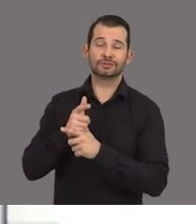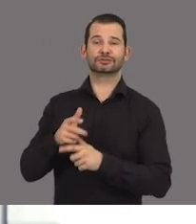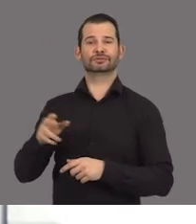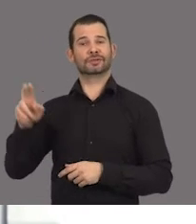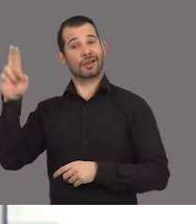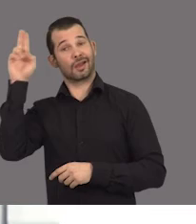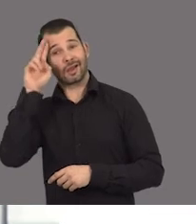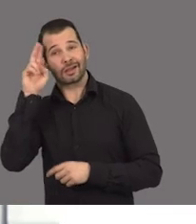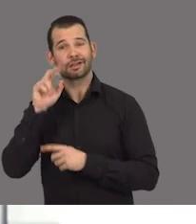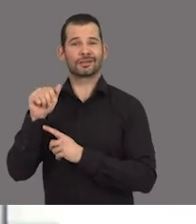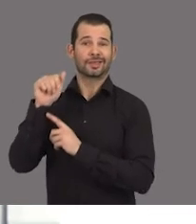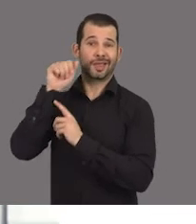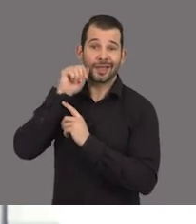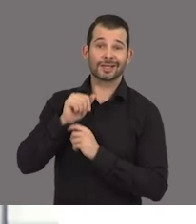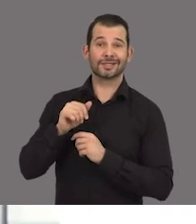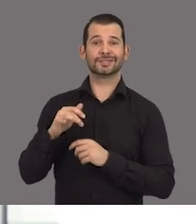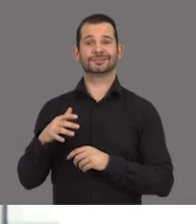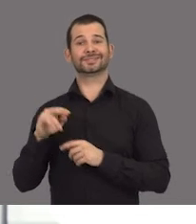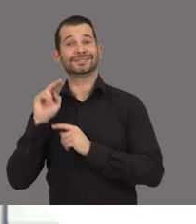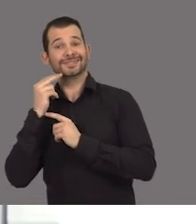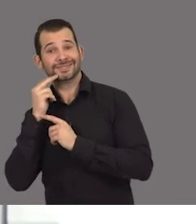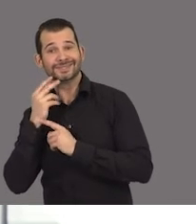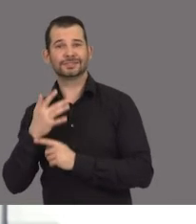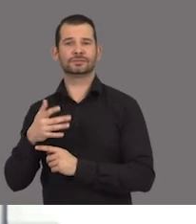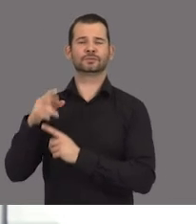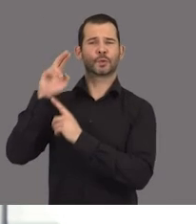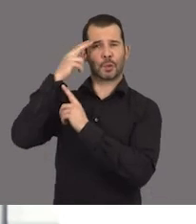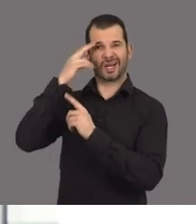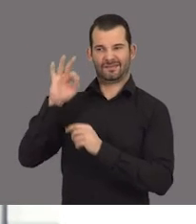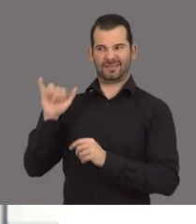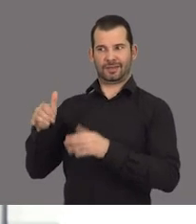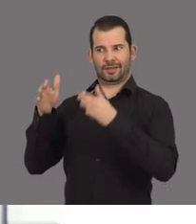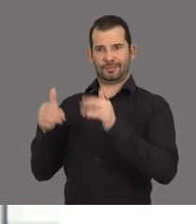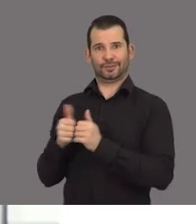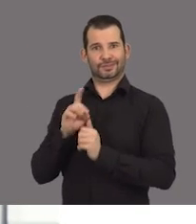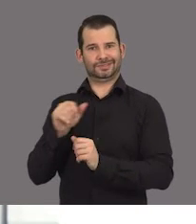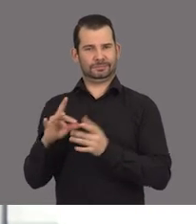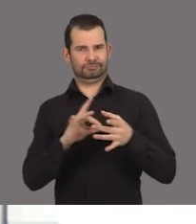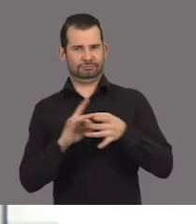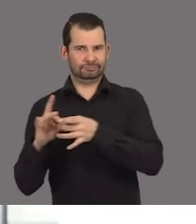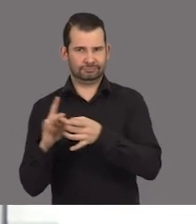The purpose of the DTC is to provide some relief for unavoidable,